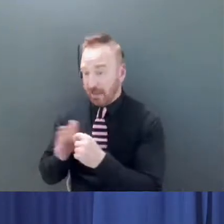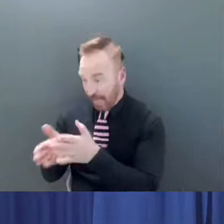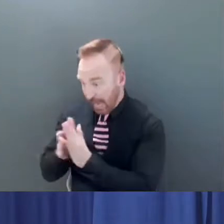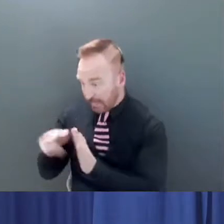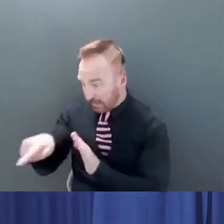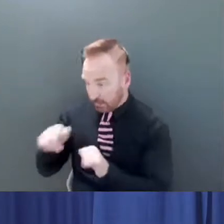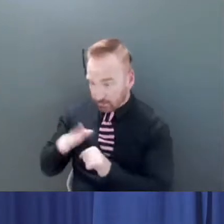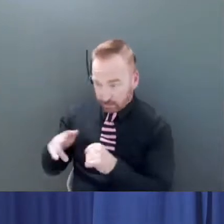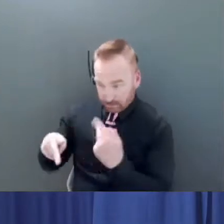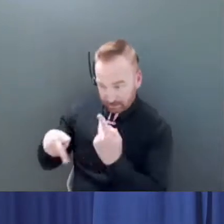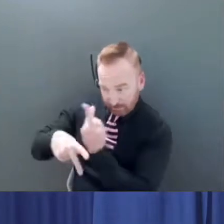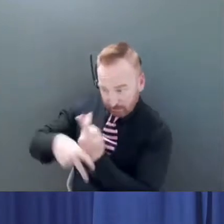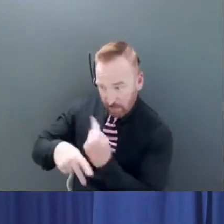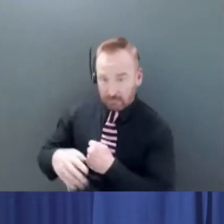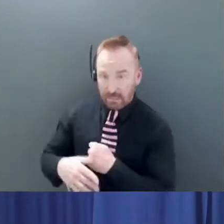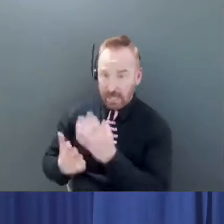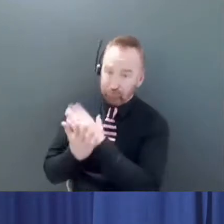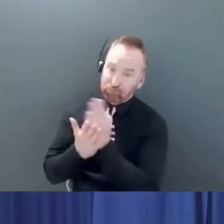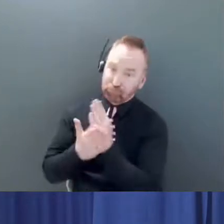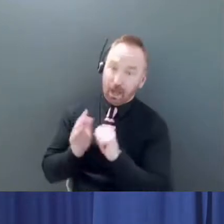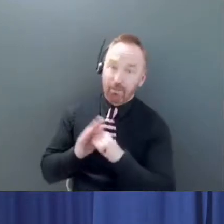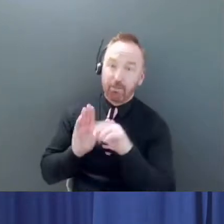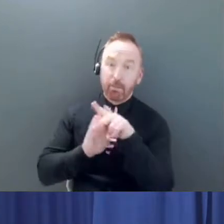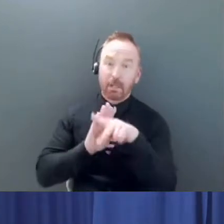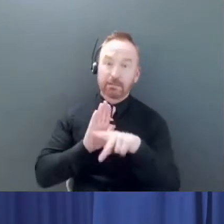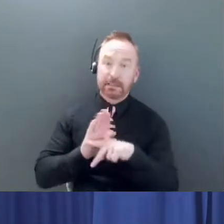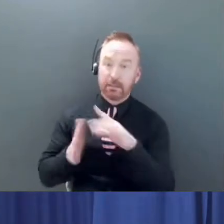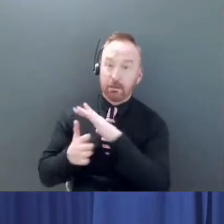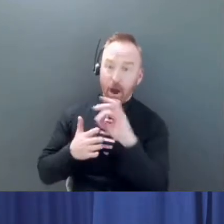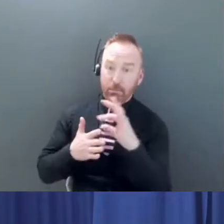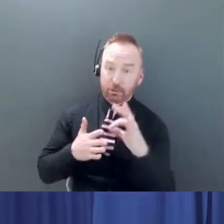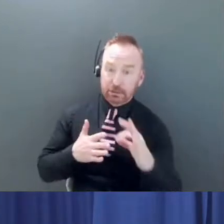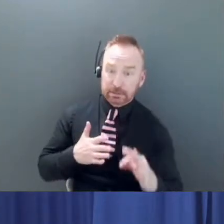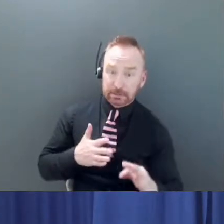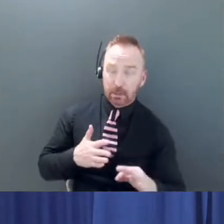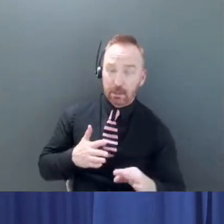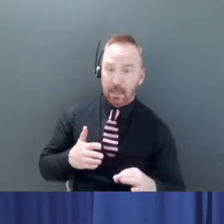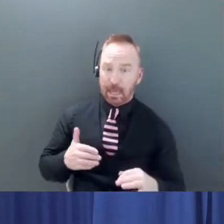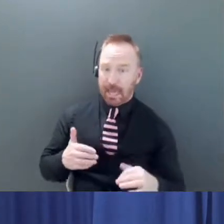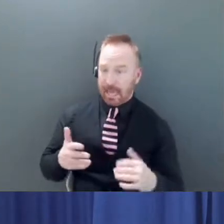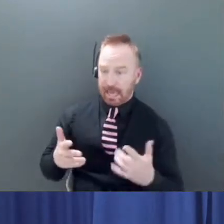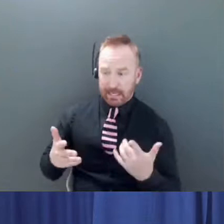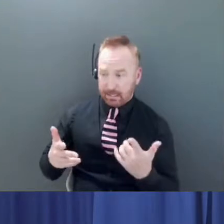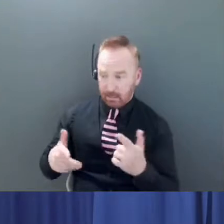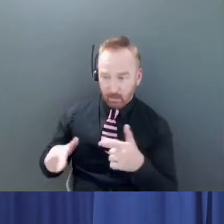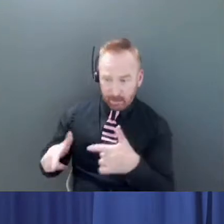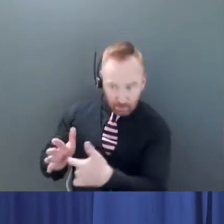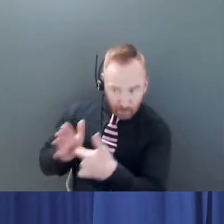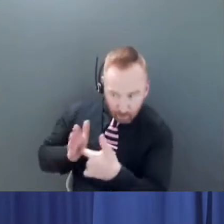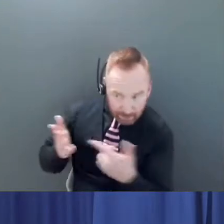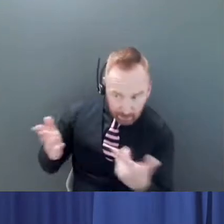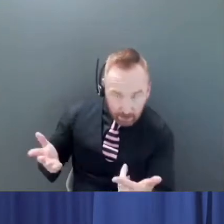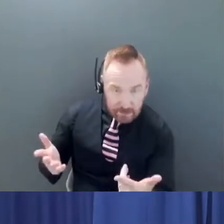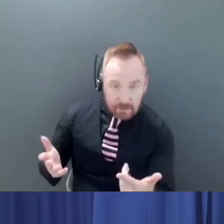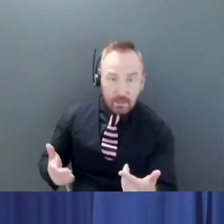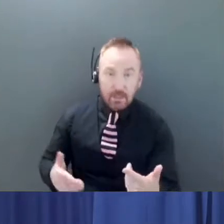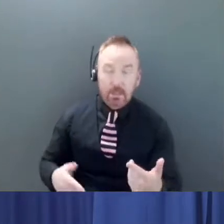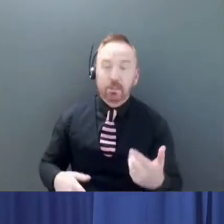the range of policy options that, you know, and what it would take.